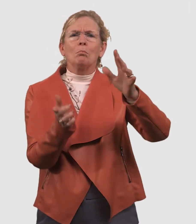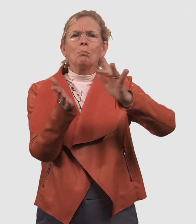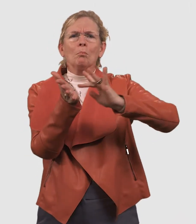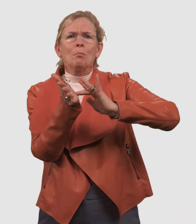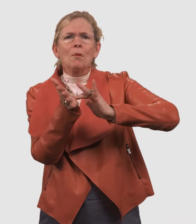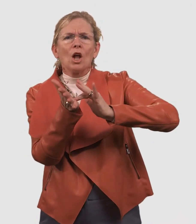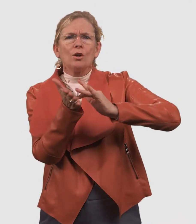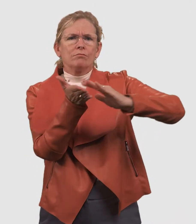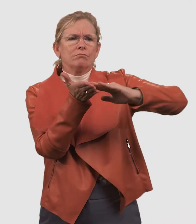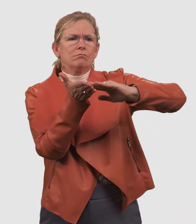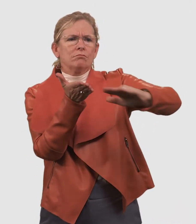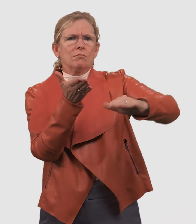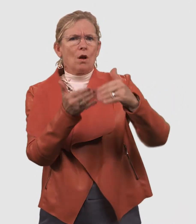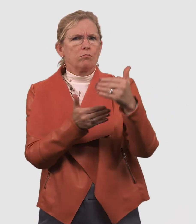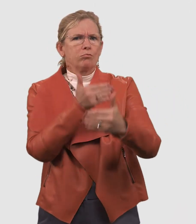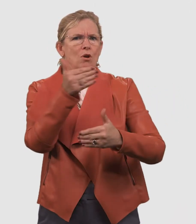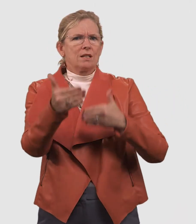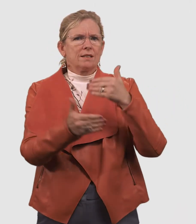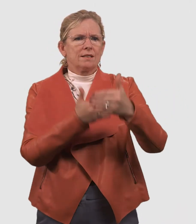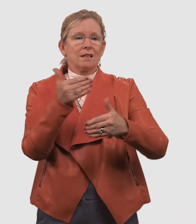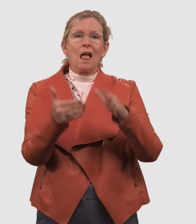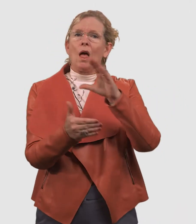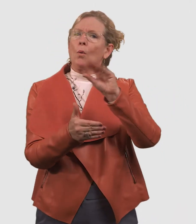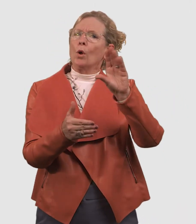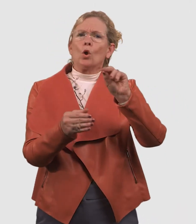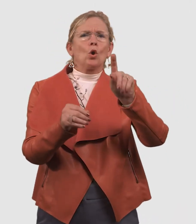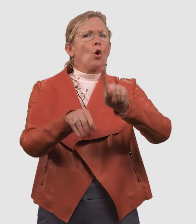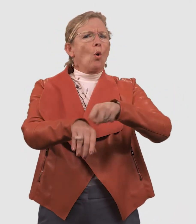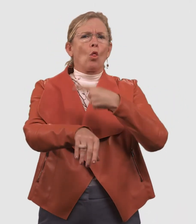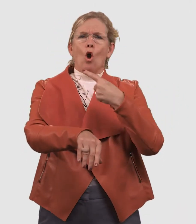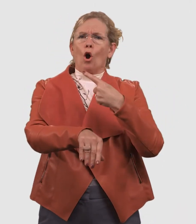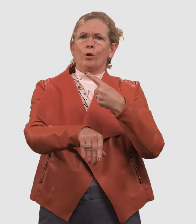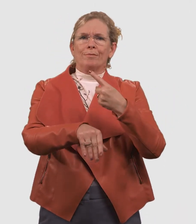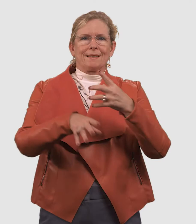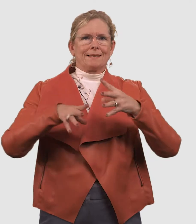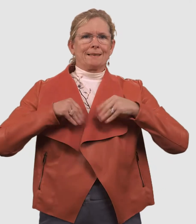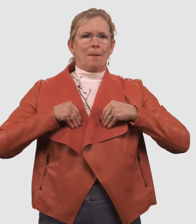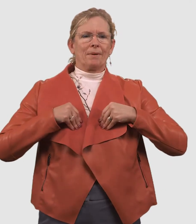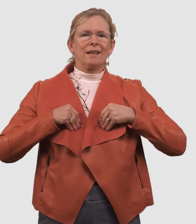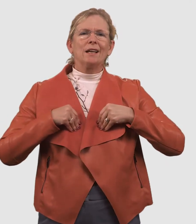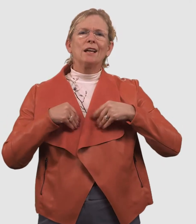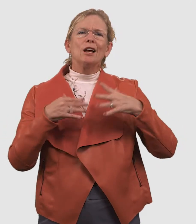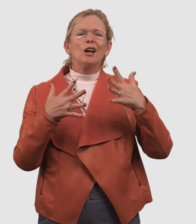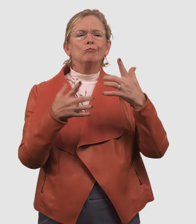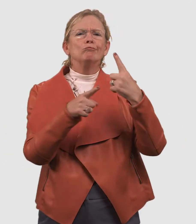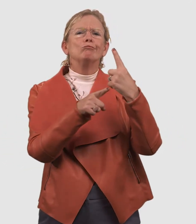The university is revising its religious and medical exemption process